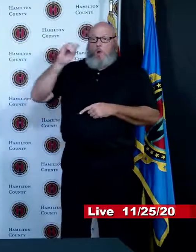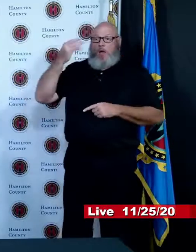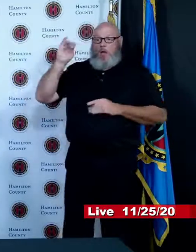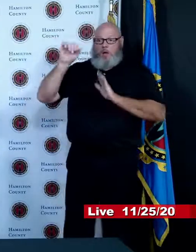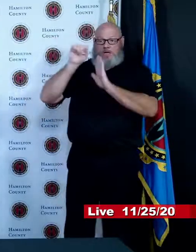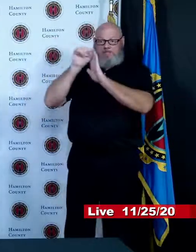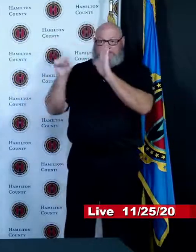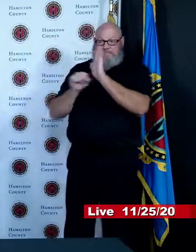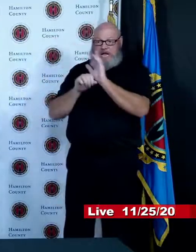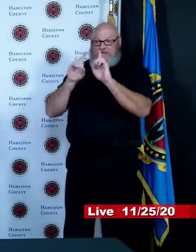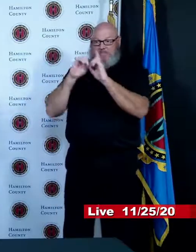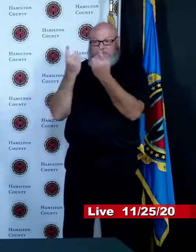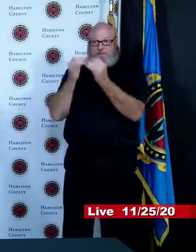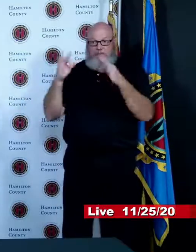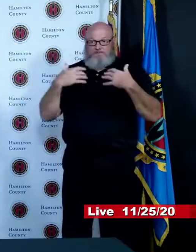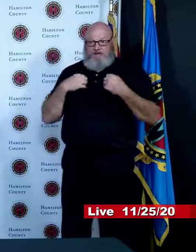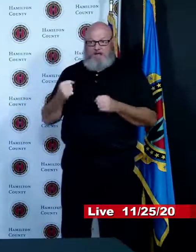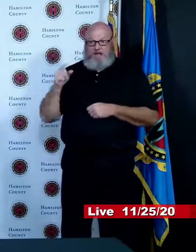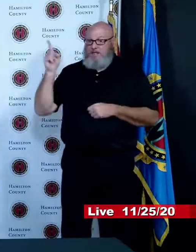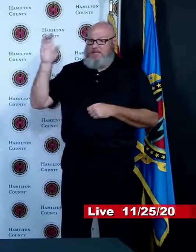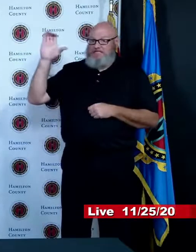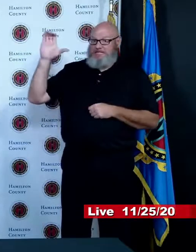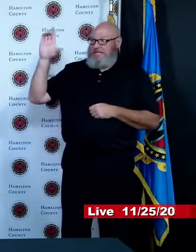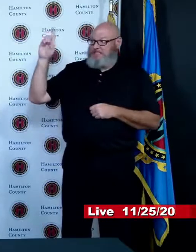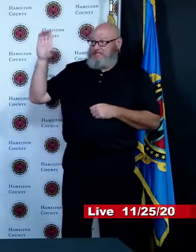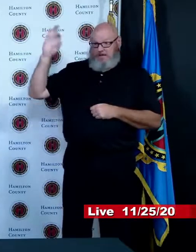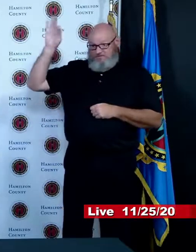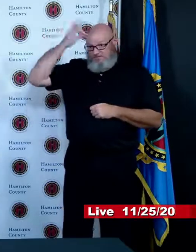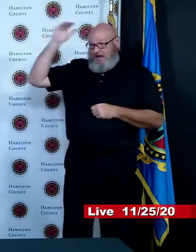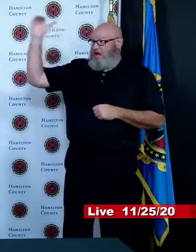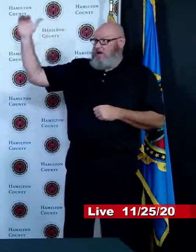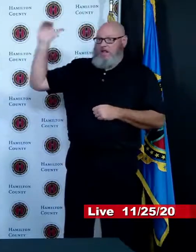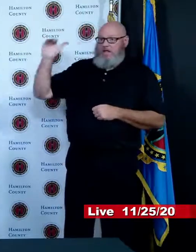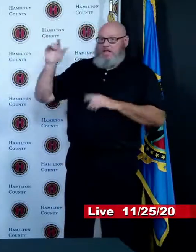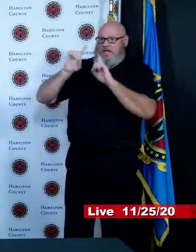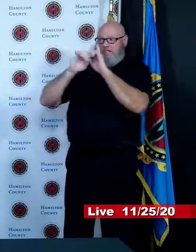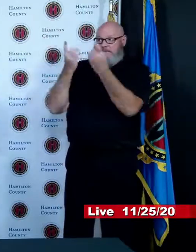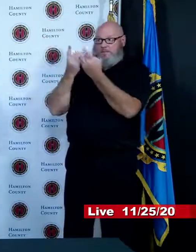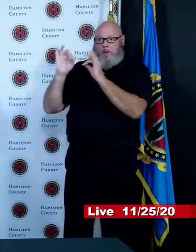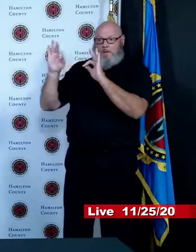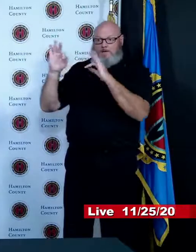changes them we would look to the Ohio Department of Health for their guidance I do concur that if